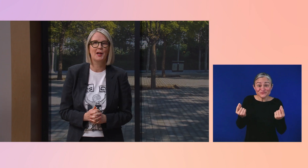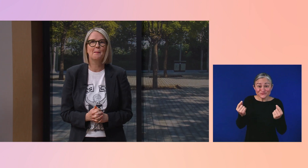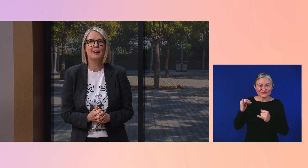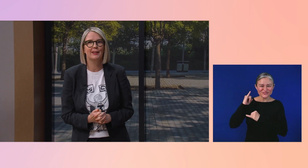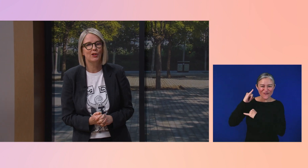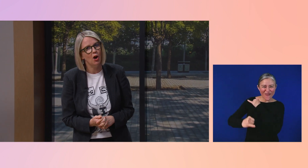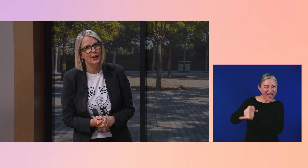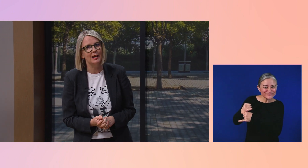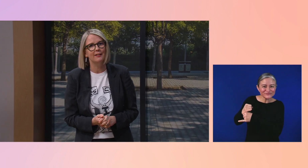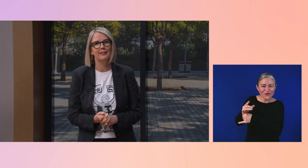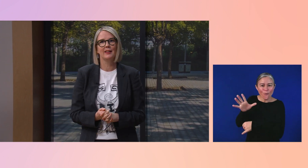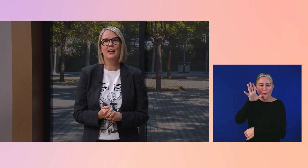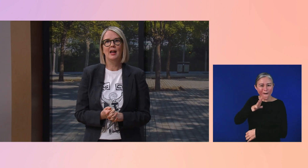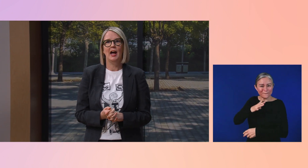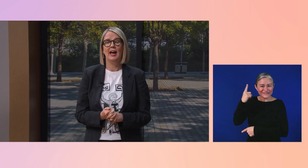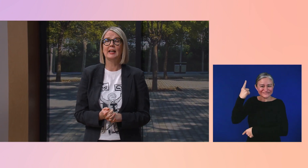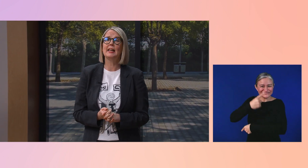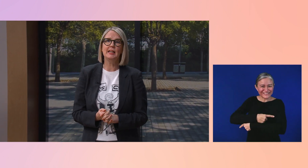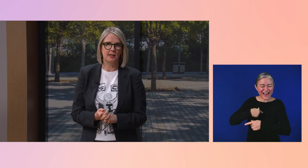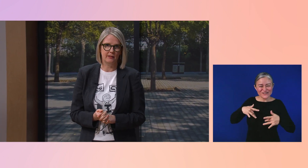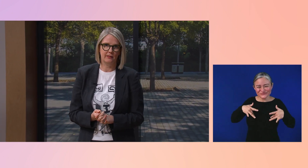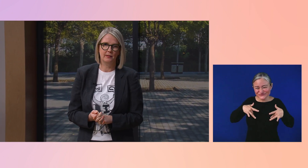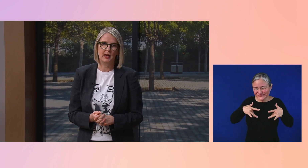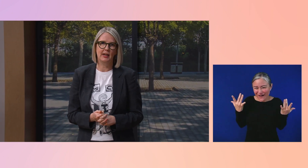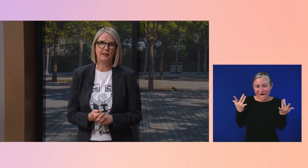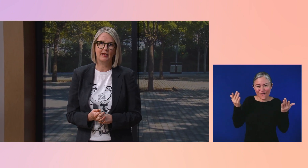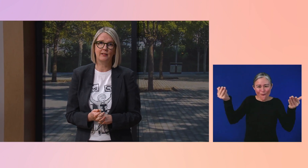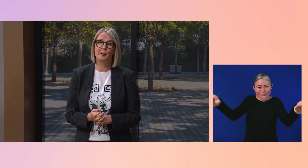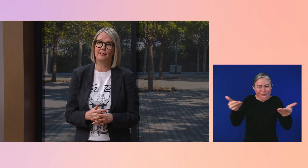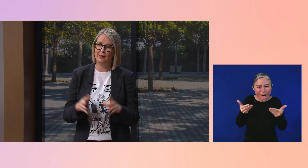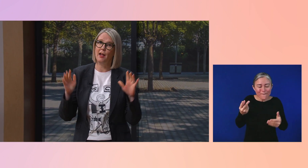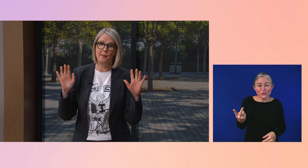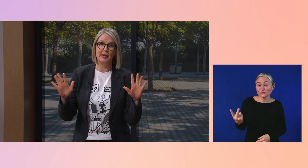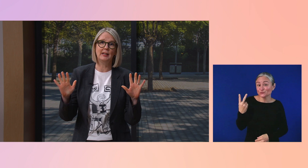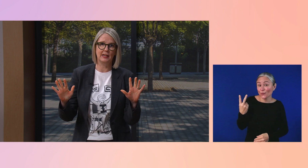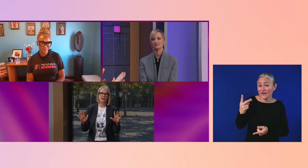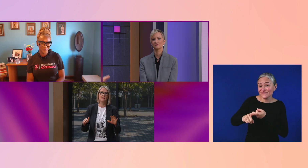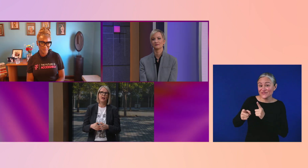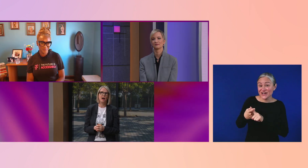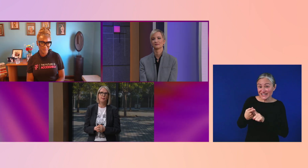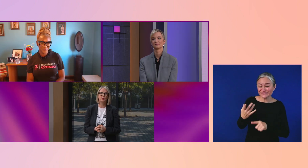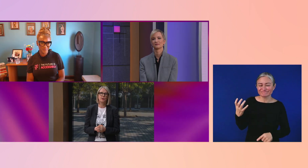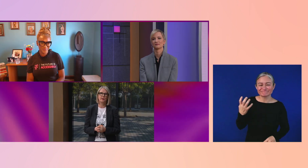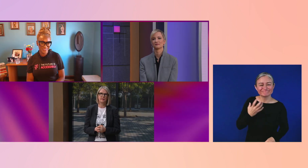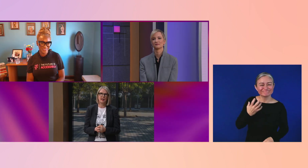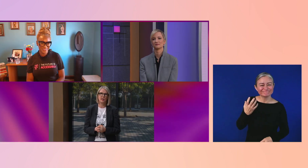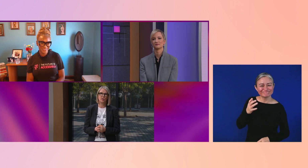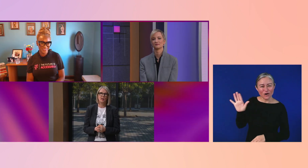amazing colleagues, and leaders in accessibility. I mean, leaders to the stage.